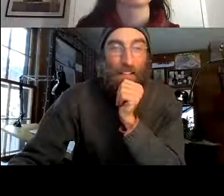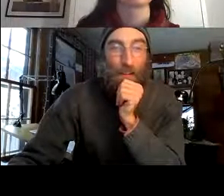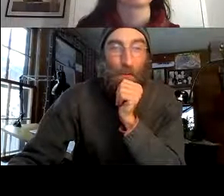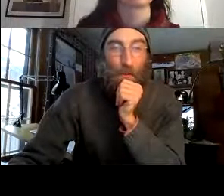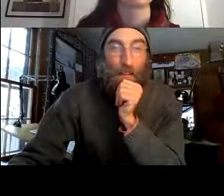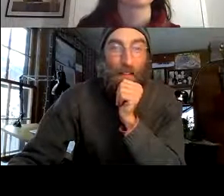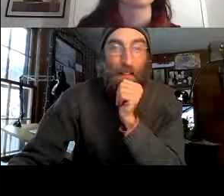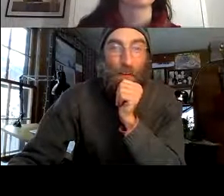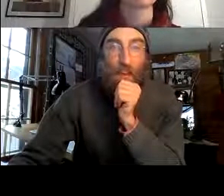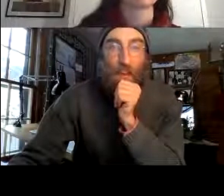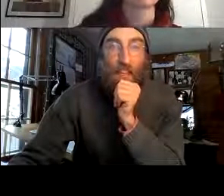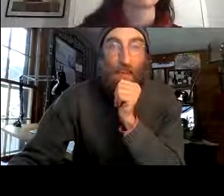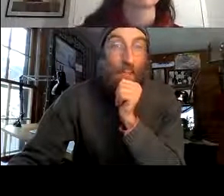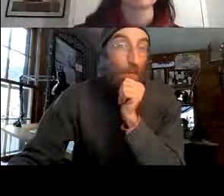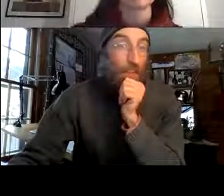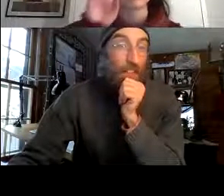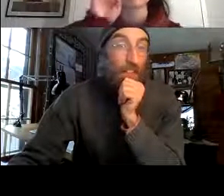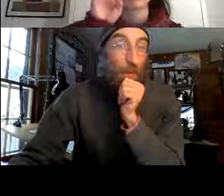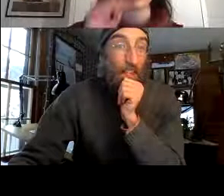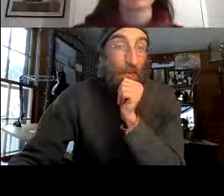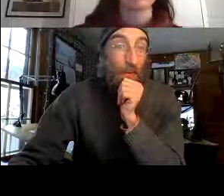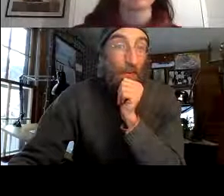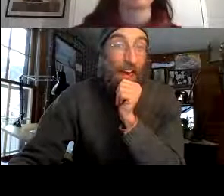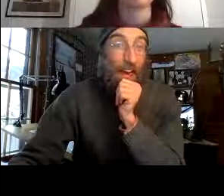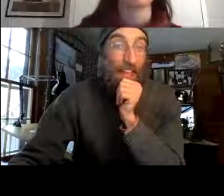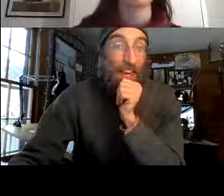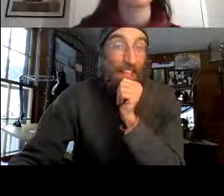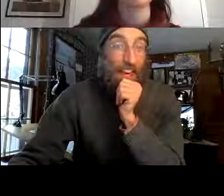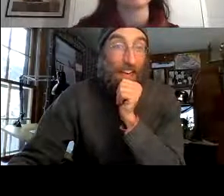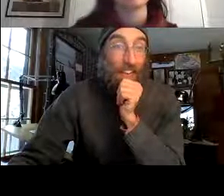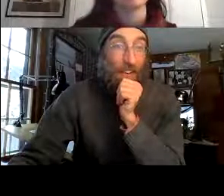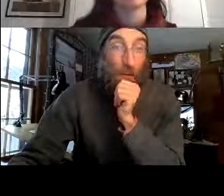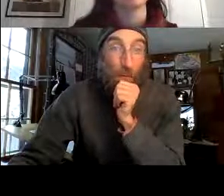So, the one who gains greatest proficiency wins a gold pen and case,